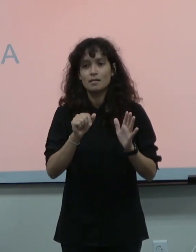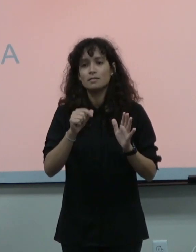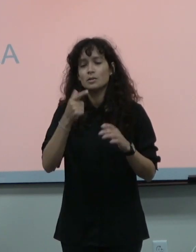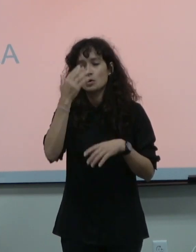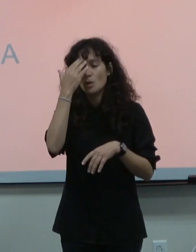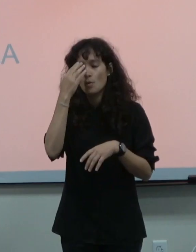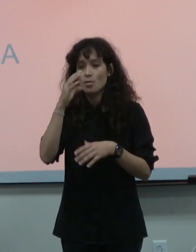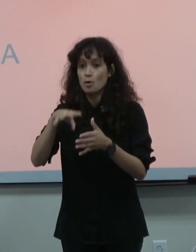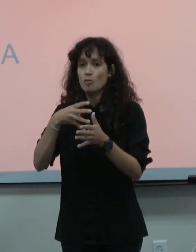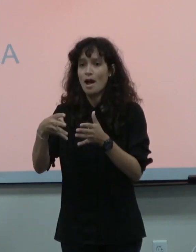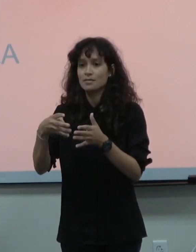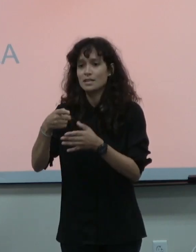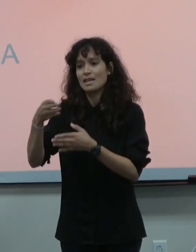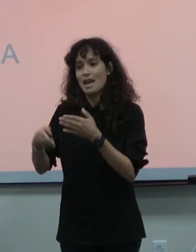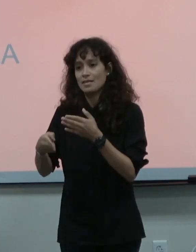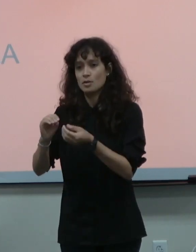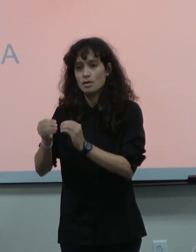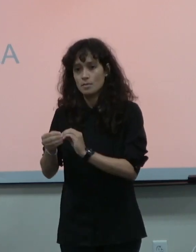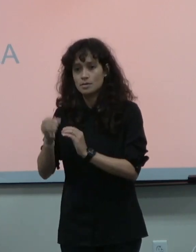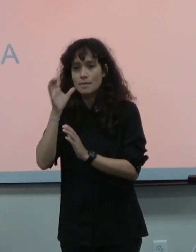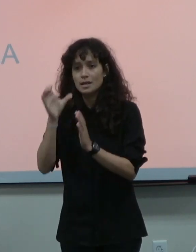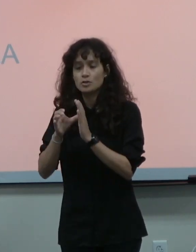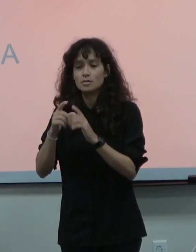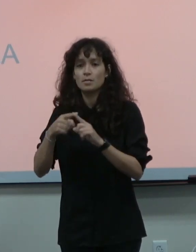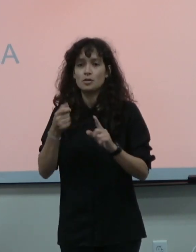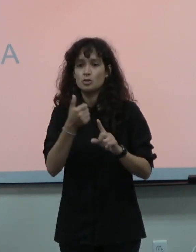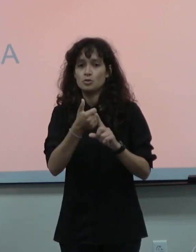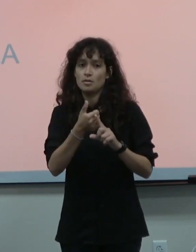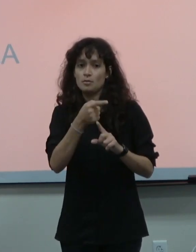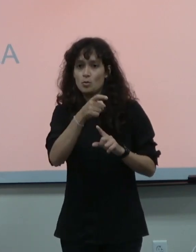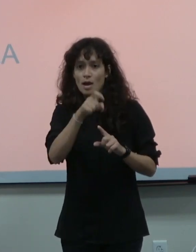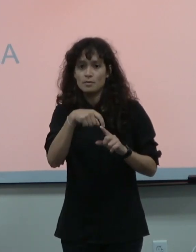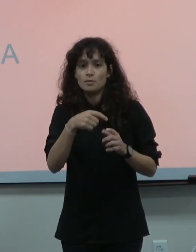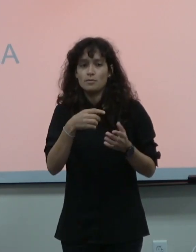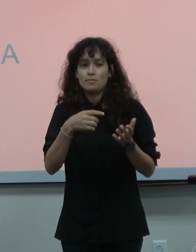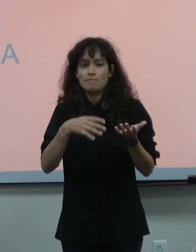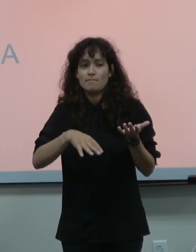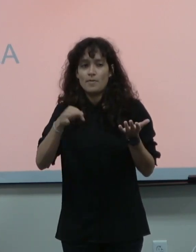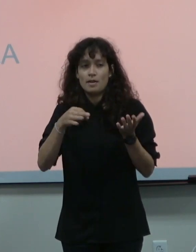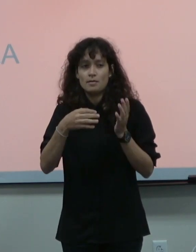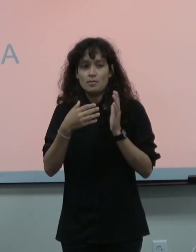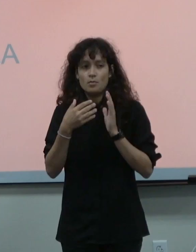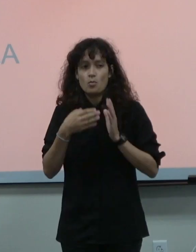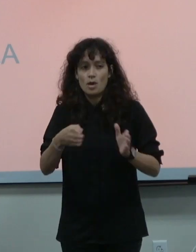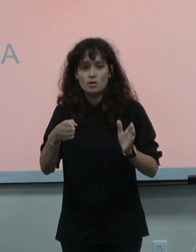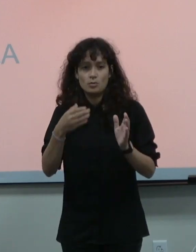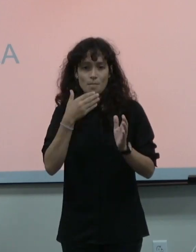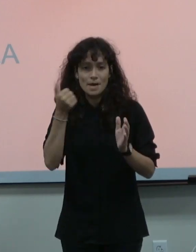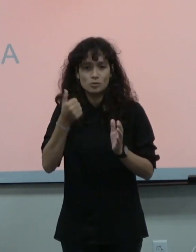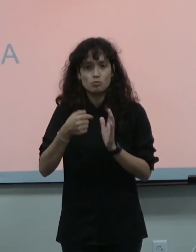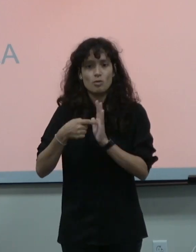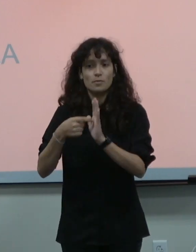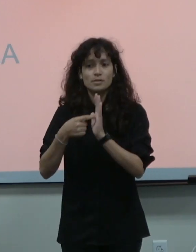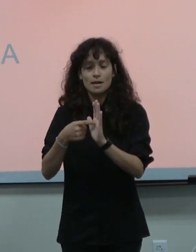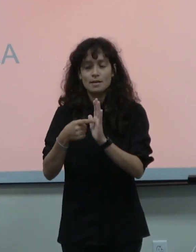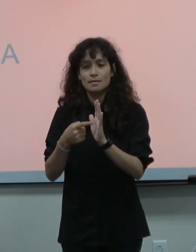just numbers and pictures, but you have to find a way to best represent that and have that aligned with your research,